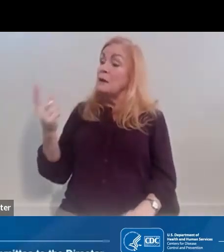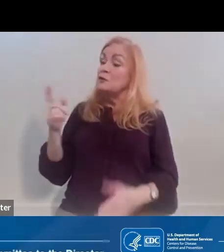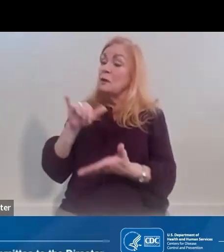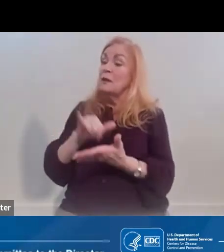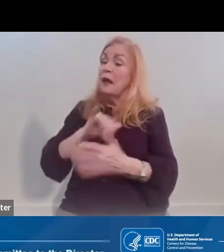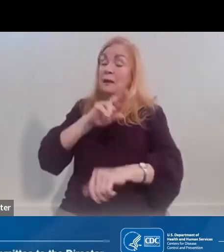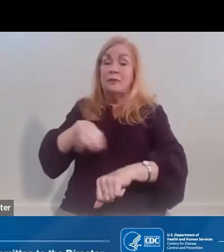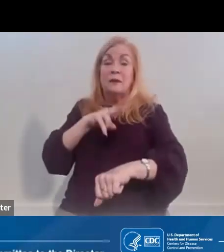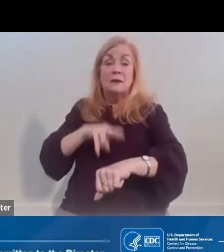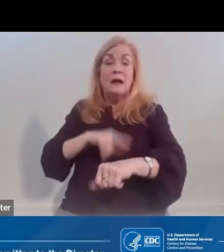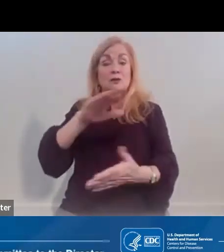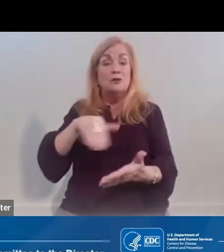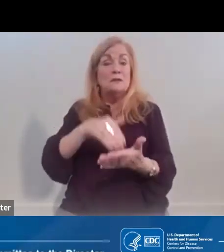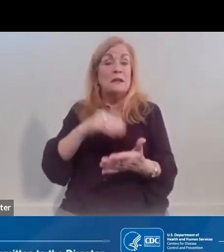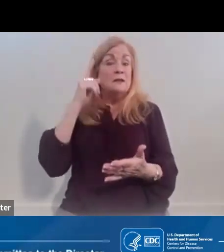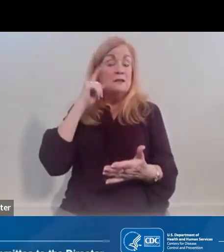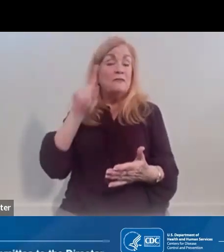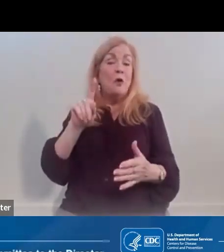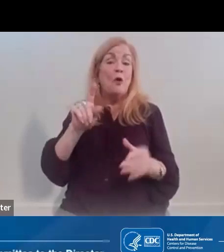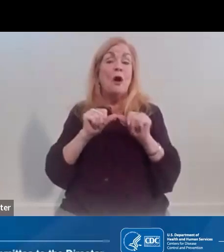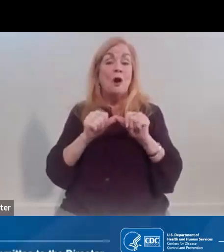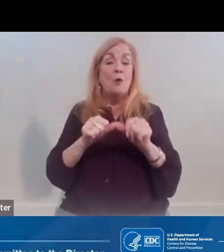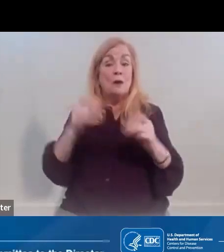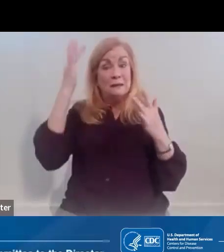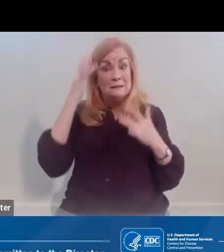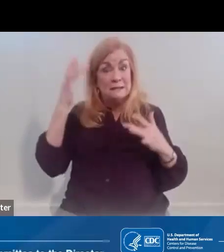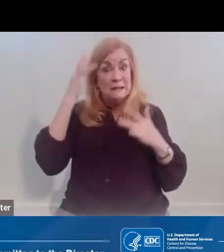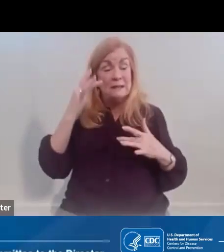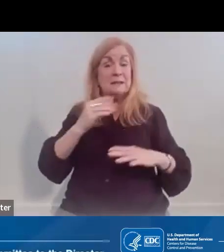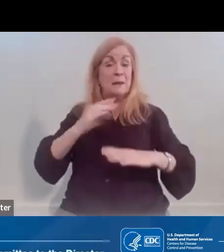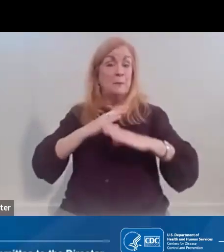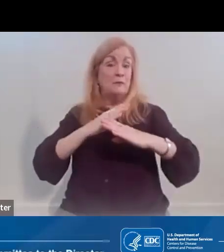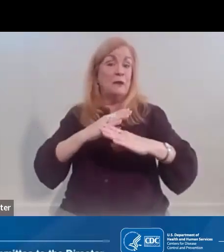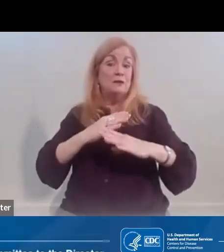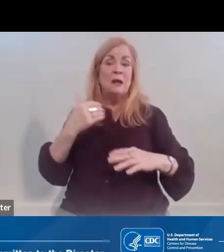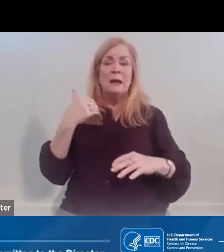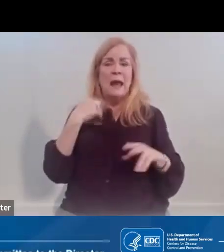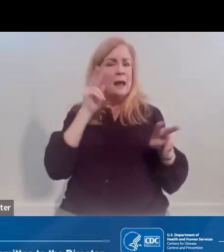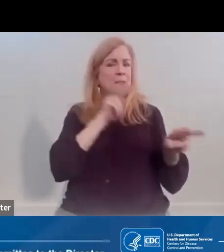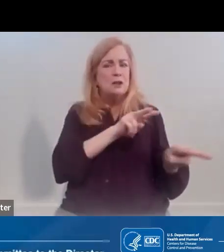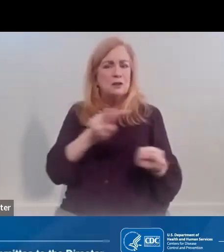for Chronic Disease Prevention Health Promotion has a surveillance system that they call PLACES,